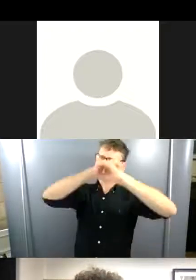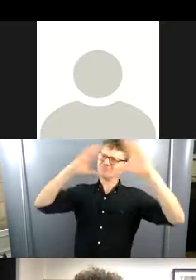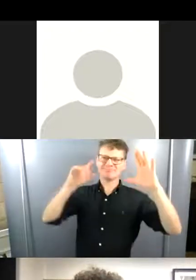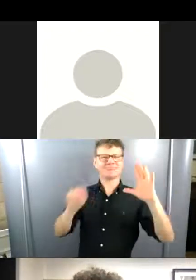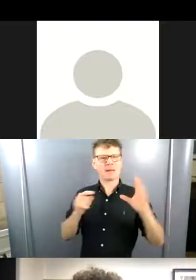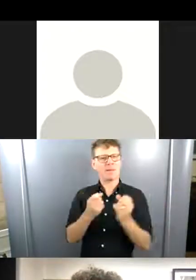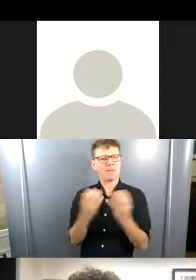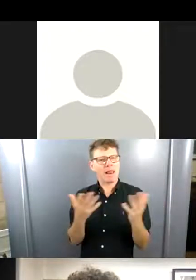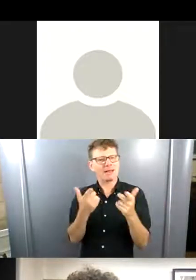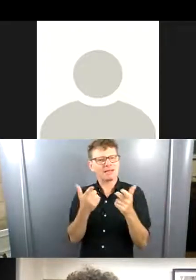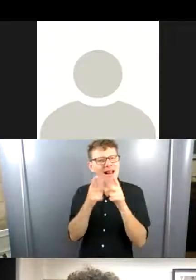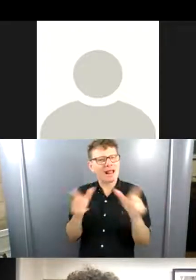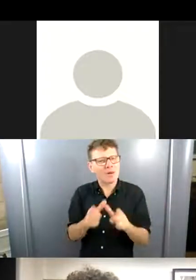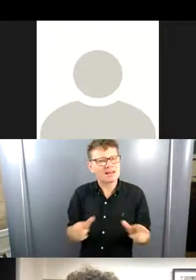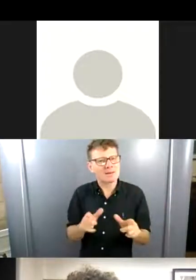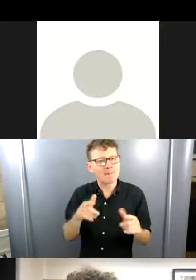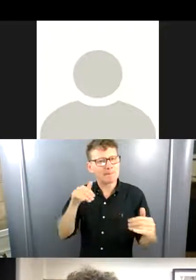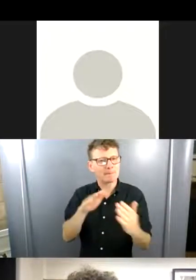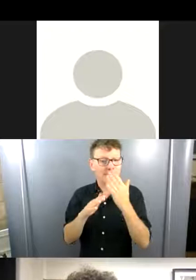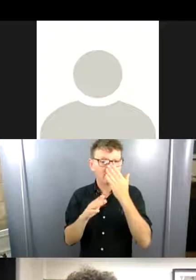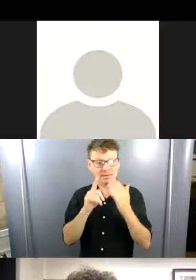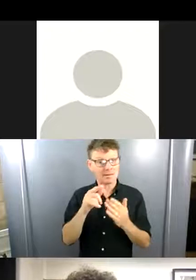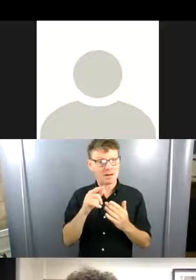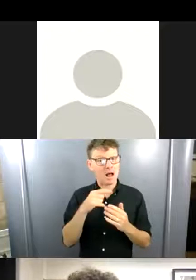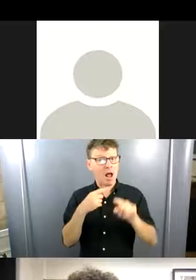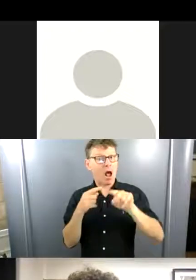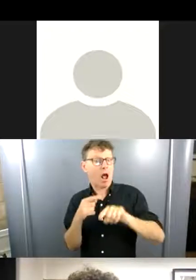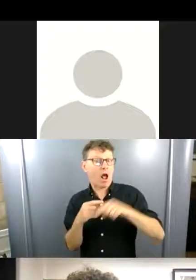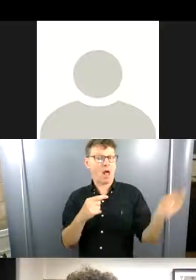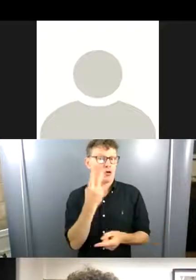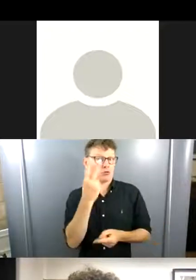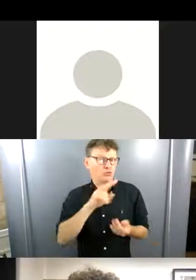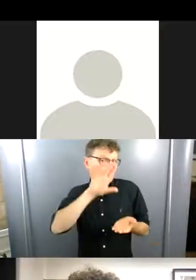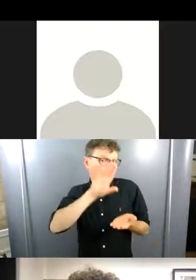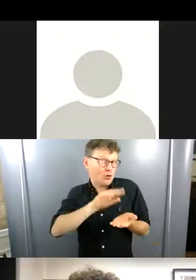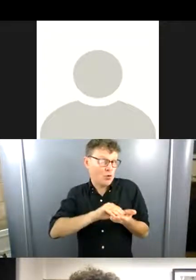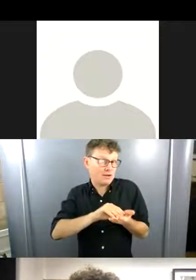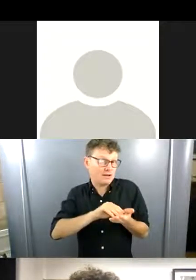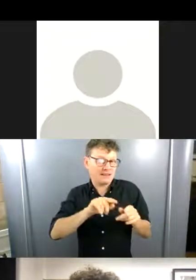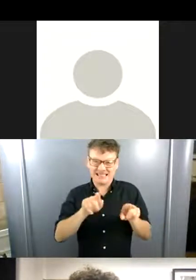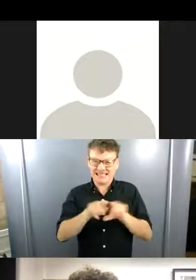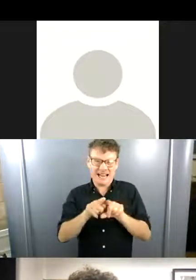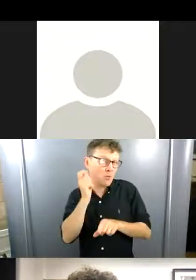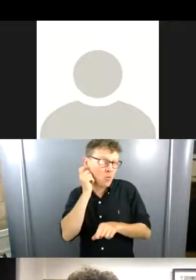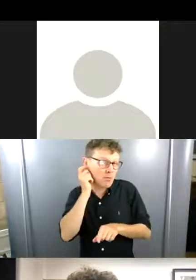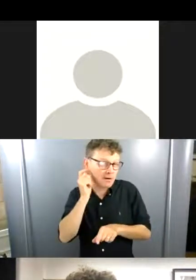through contrasting two other recordings that we did with Nancy so Janet Marbinda